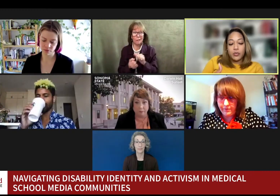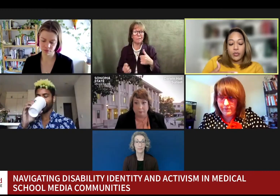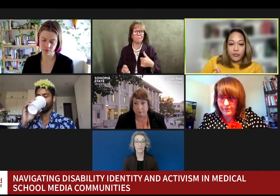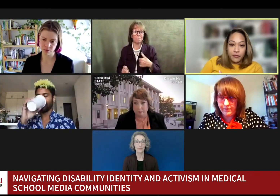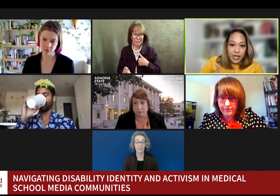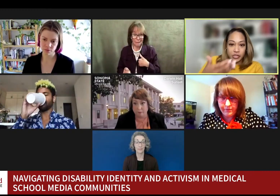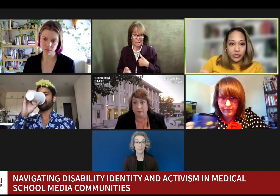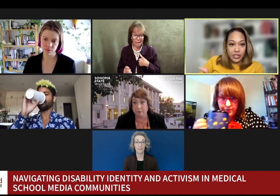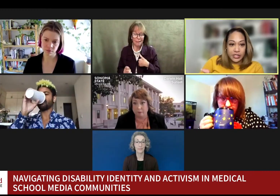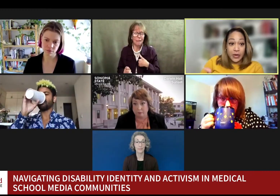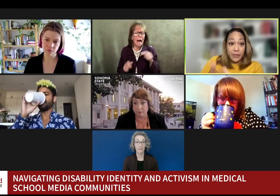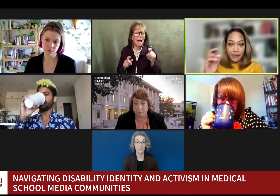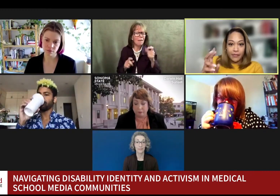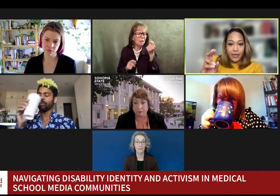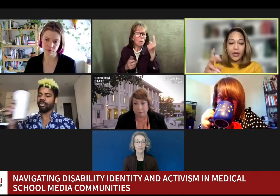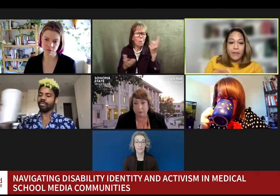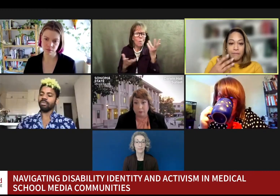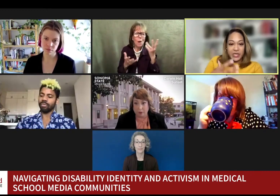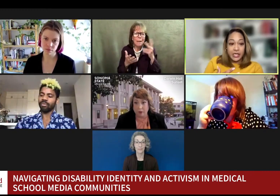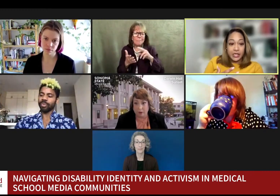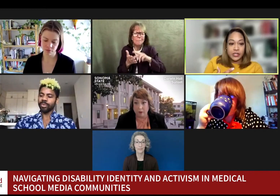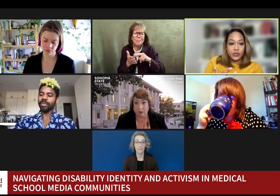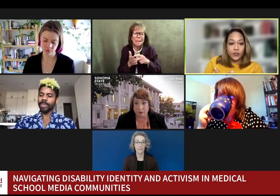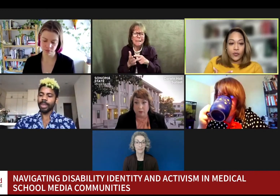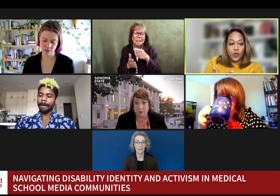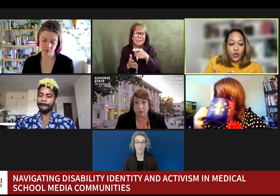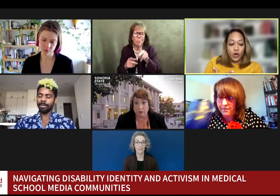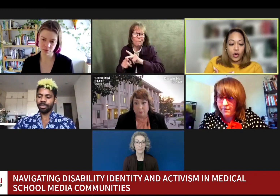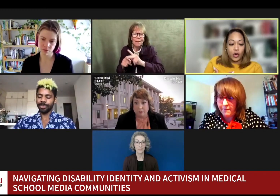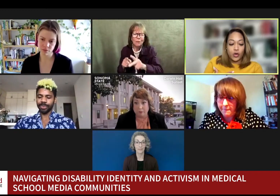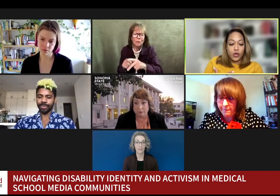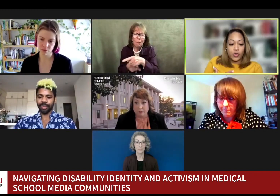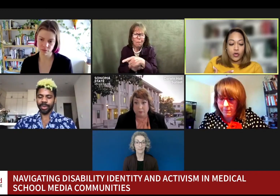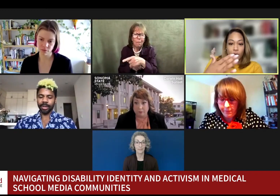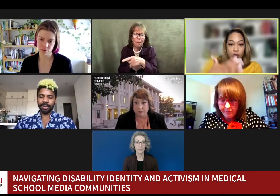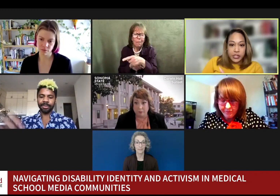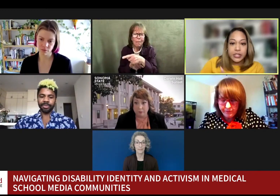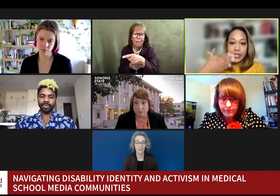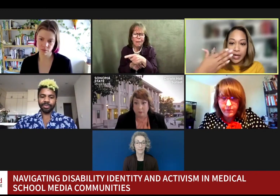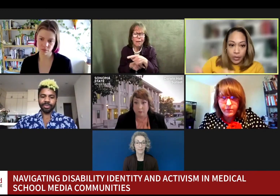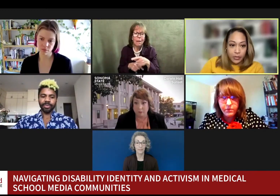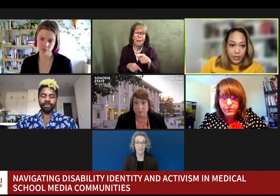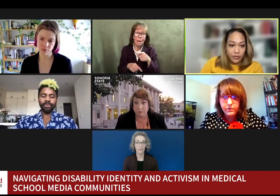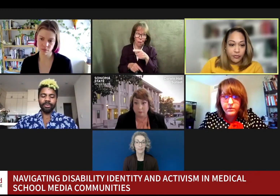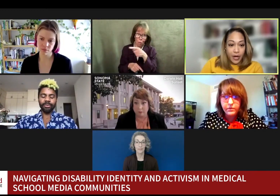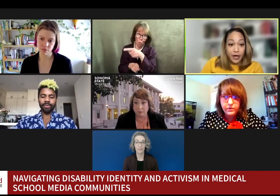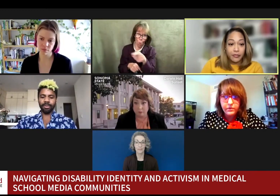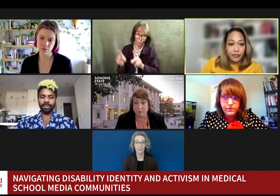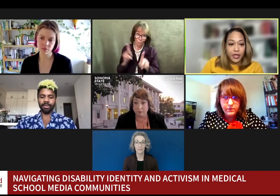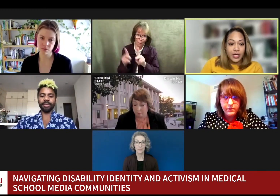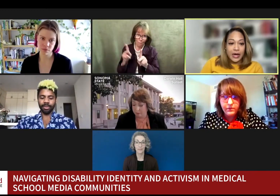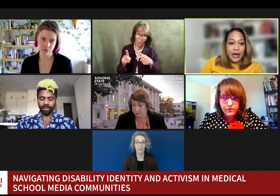professionalism means for the persons that I'm gonna be in front of.